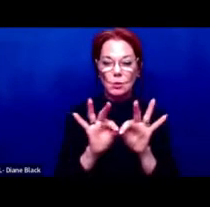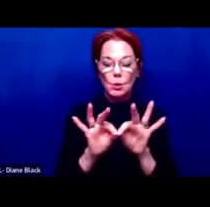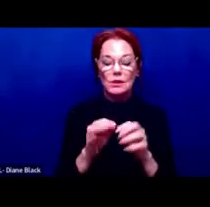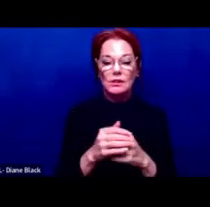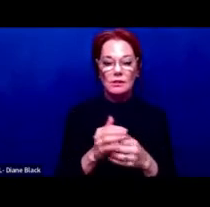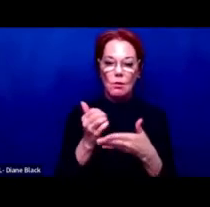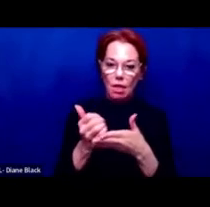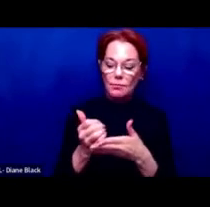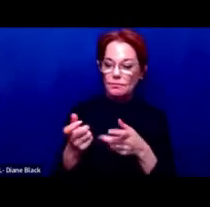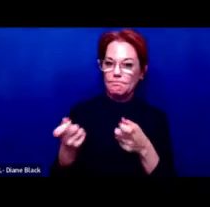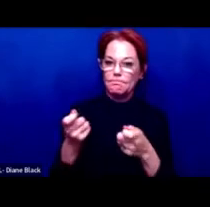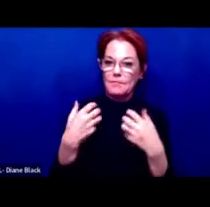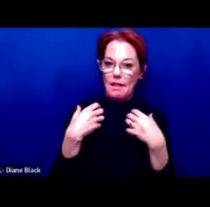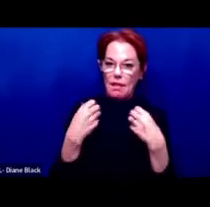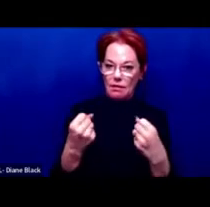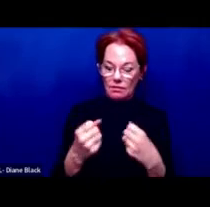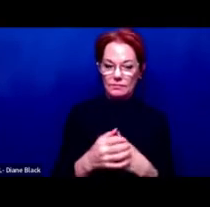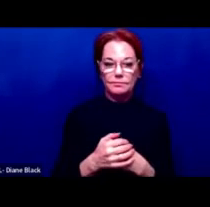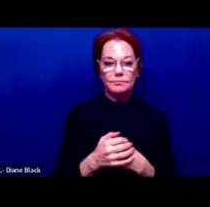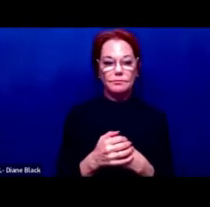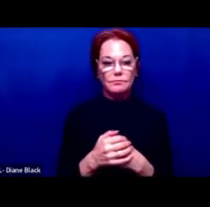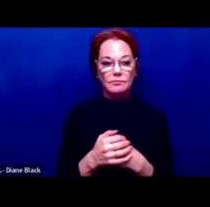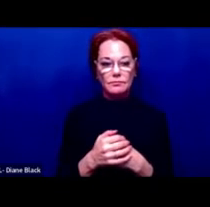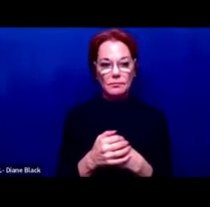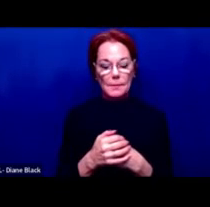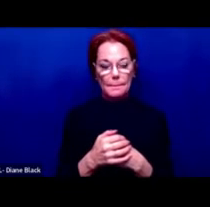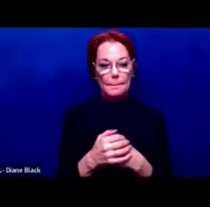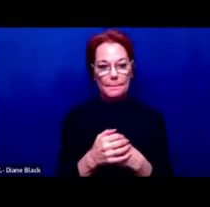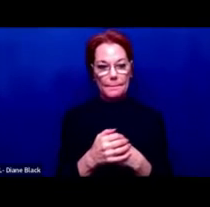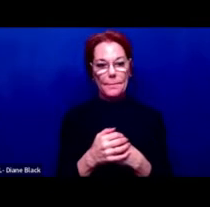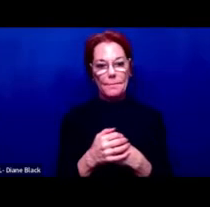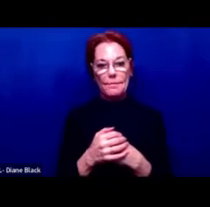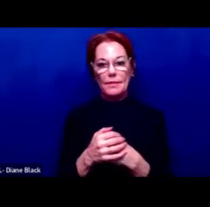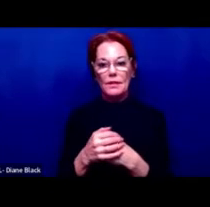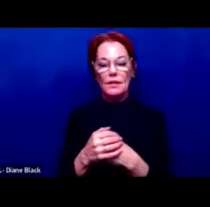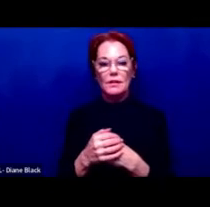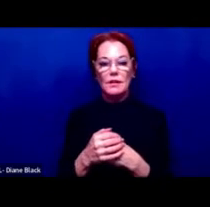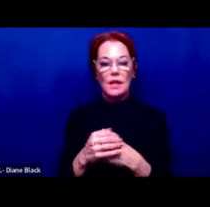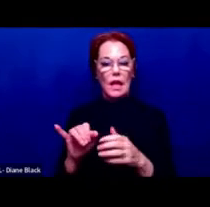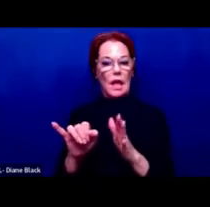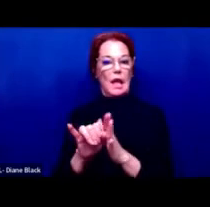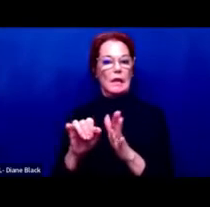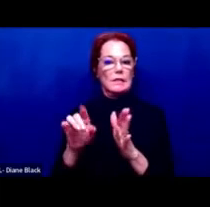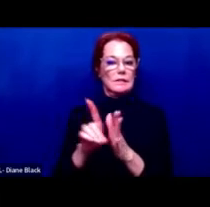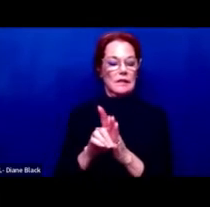one's health, identifying, you know, preventative interventions to help to help, you know,